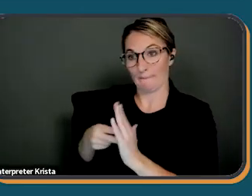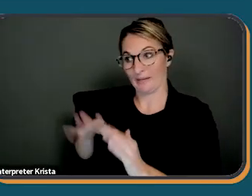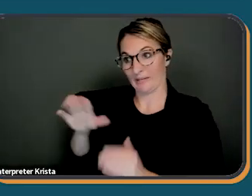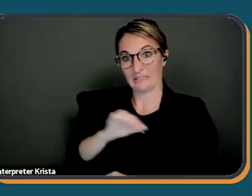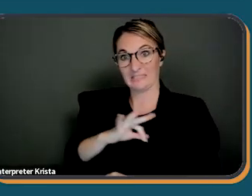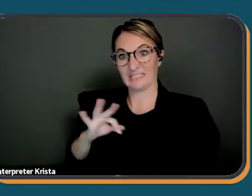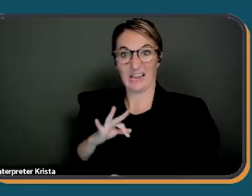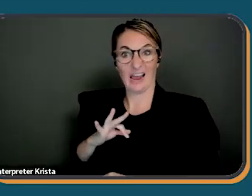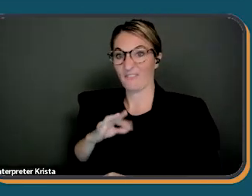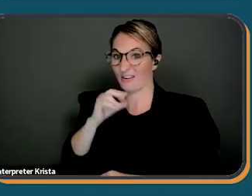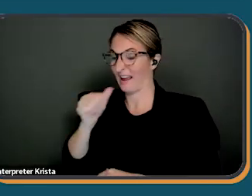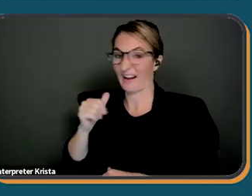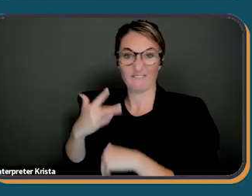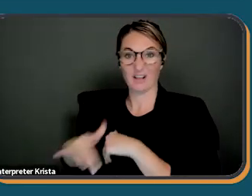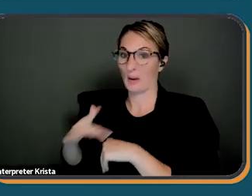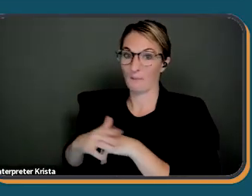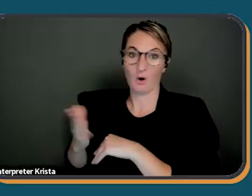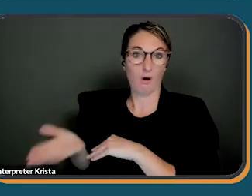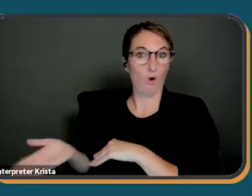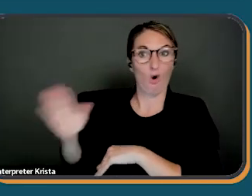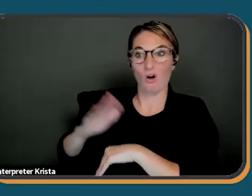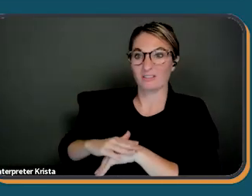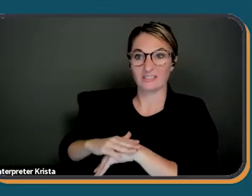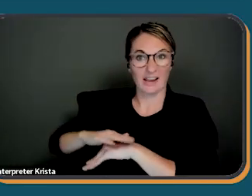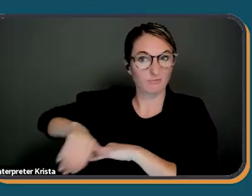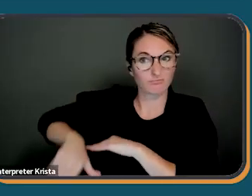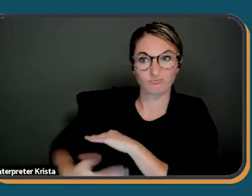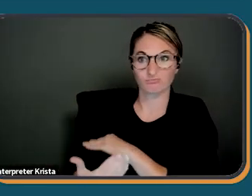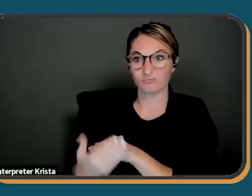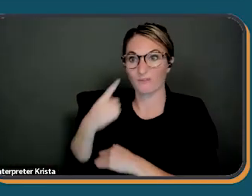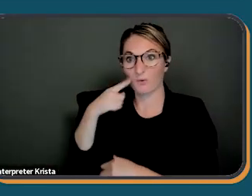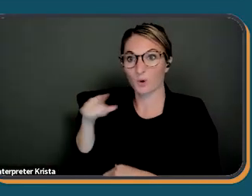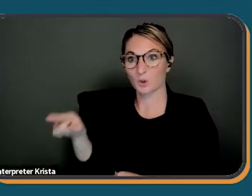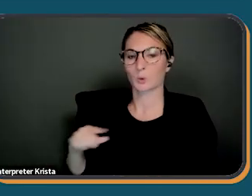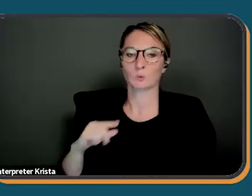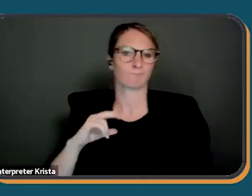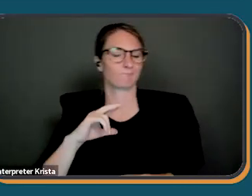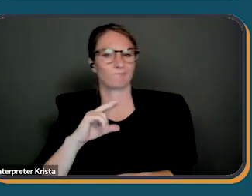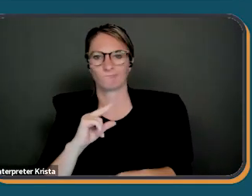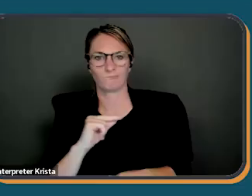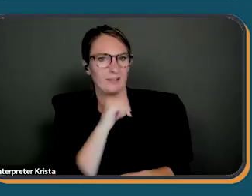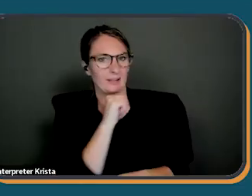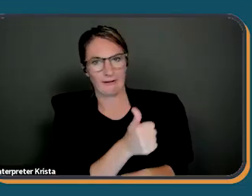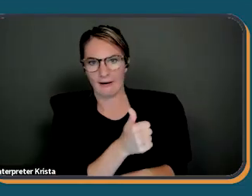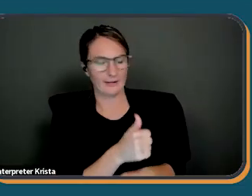they're not available around the clock for you and you would need -- Latisha Brown: No, and also -- Brooke Cruz: -- more assistance.